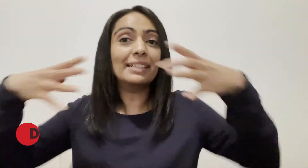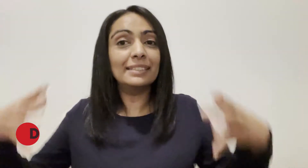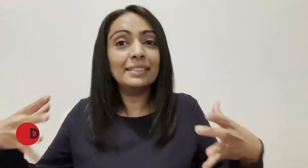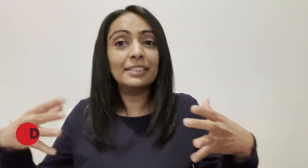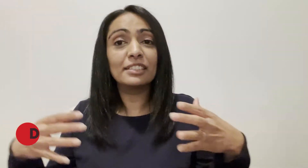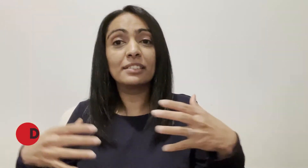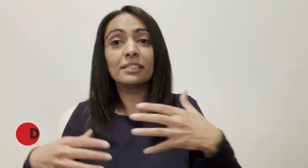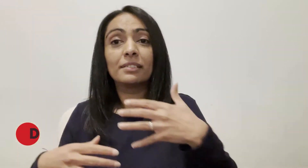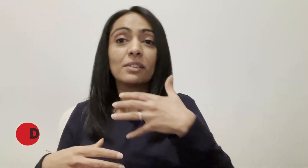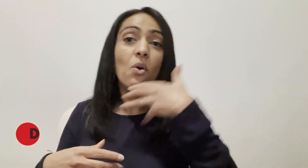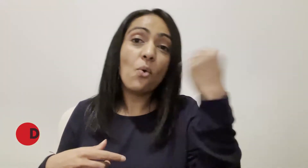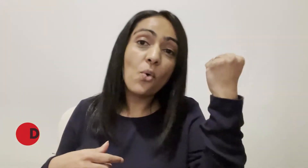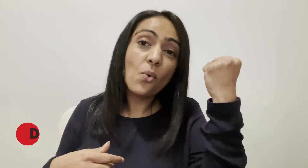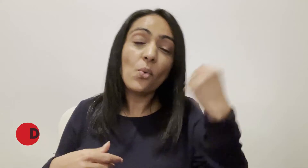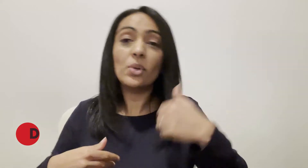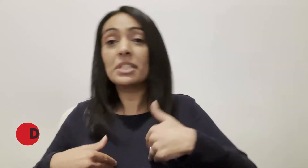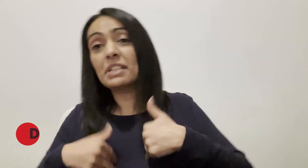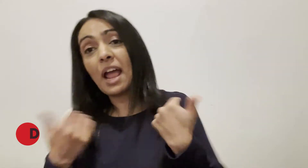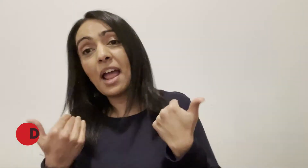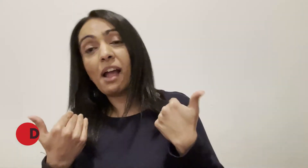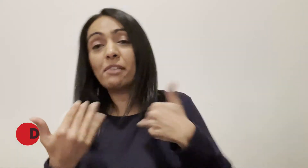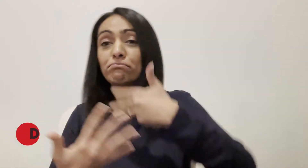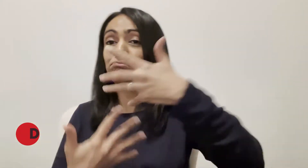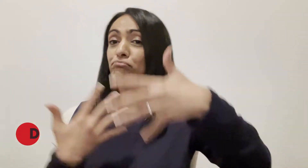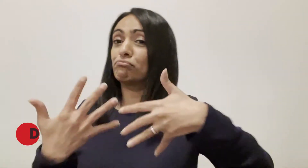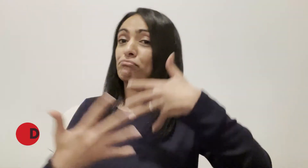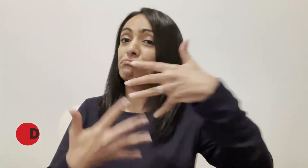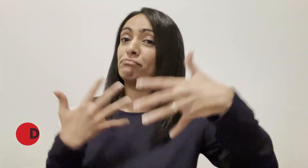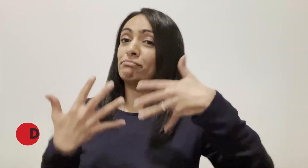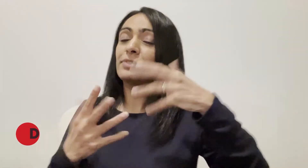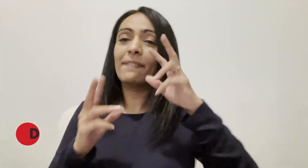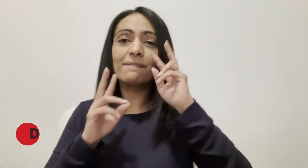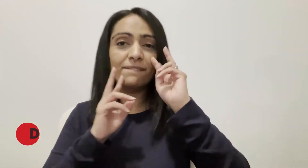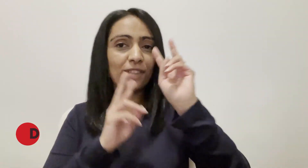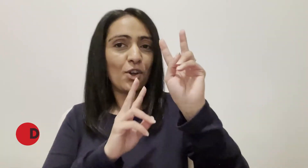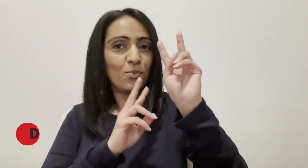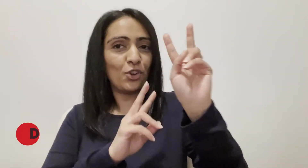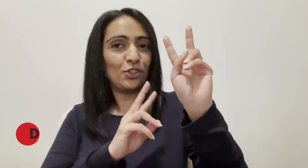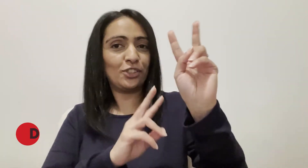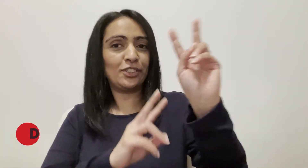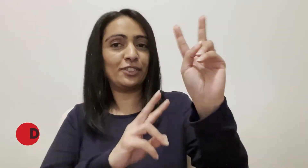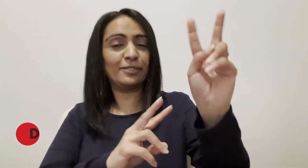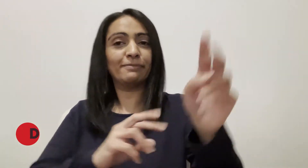...older and young people mingling.